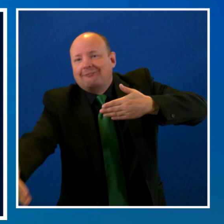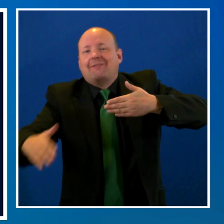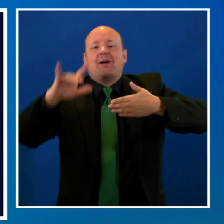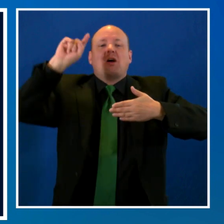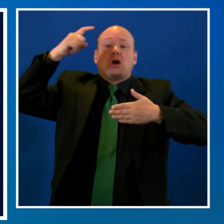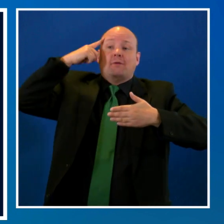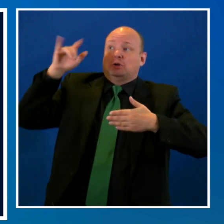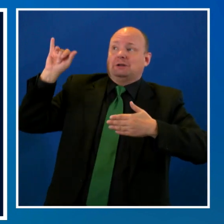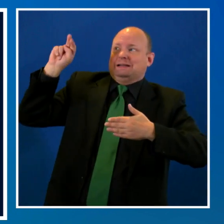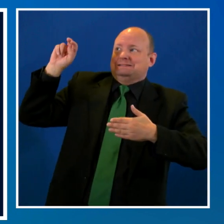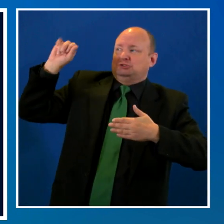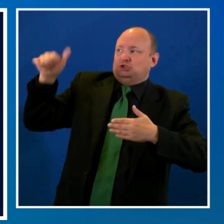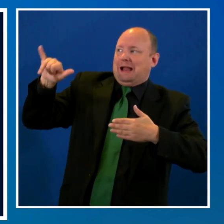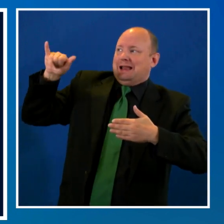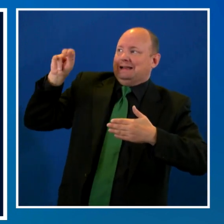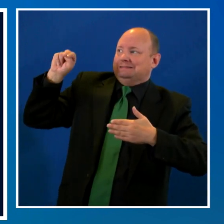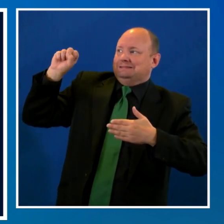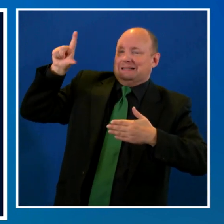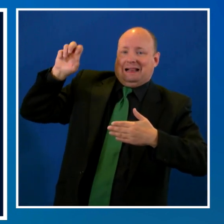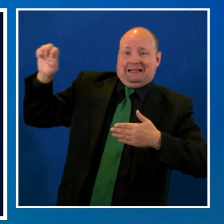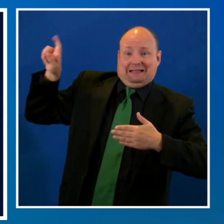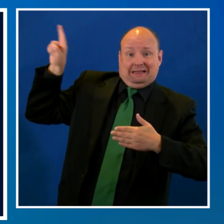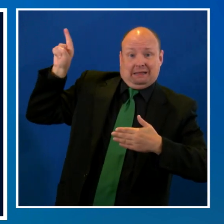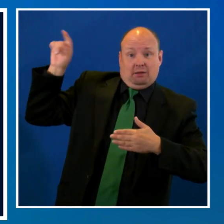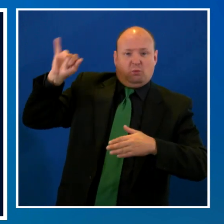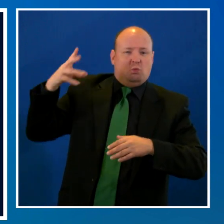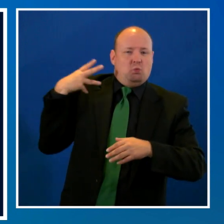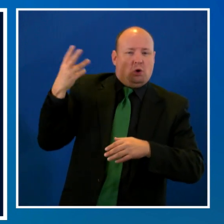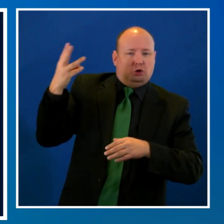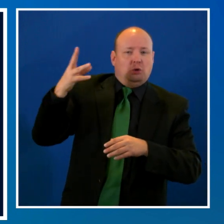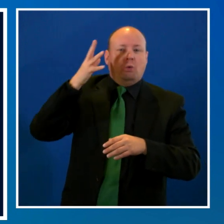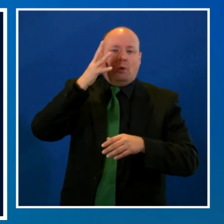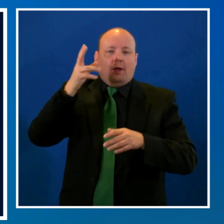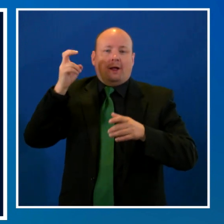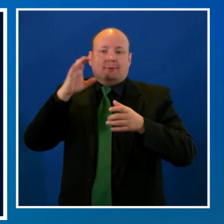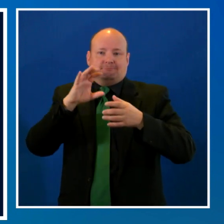that Washington state is lifting its indoor mask mandate on March